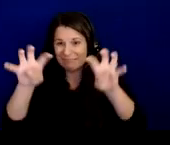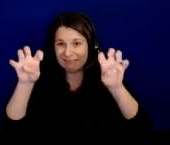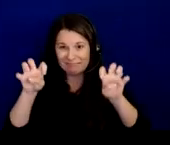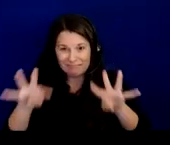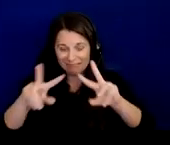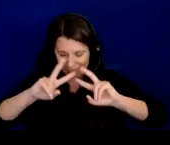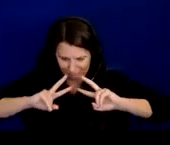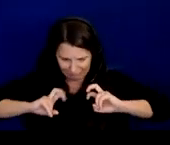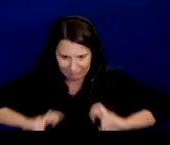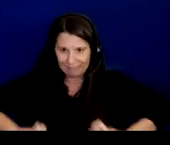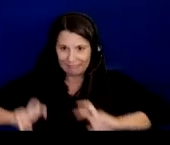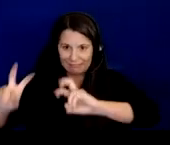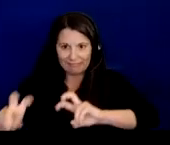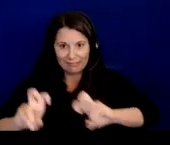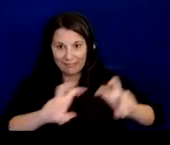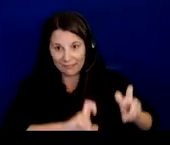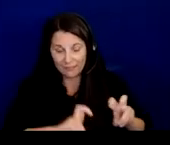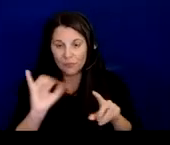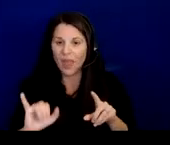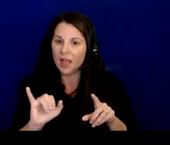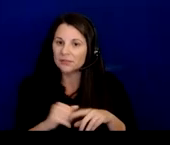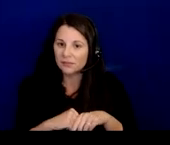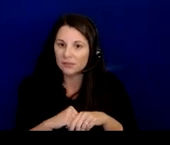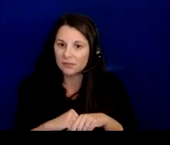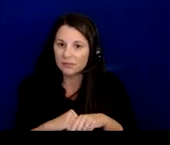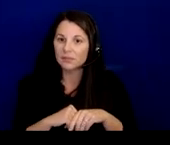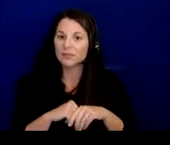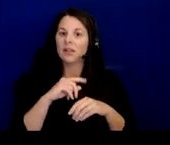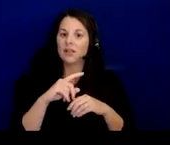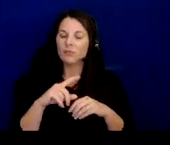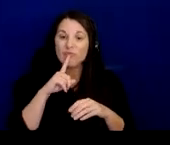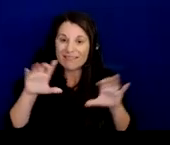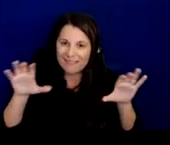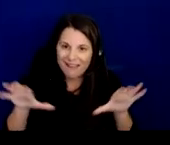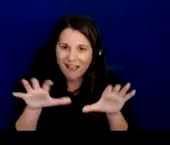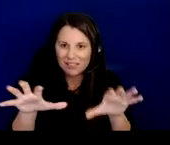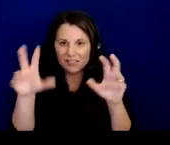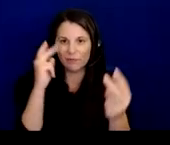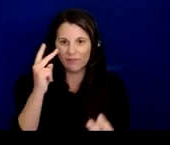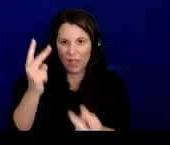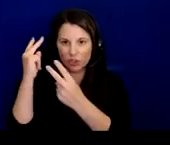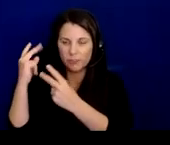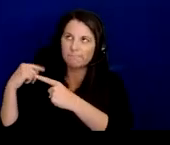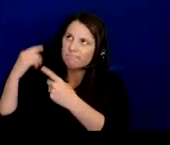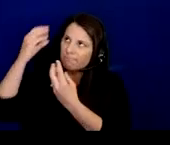being asked in these active reflections that should happen to our program like this.